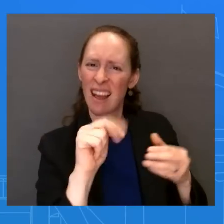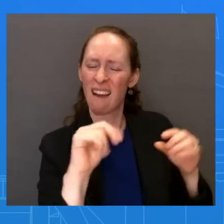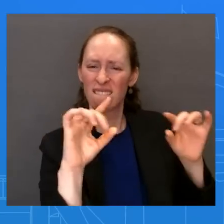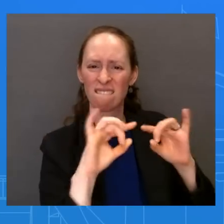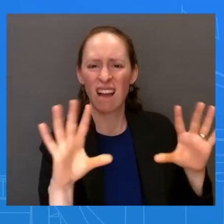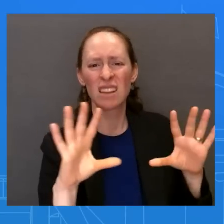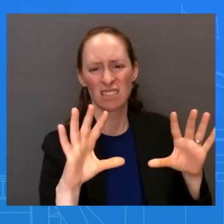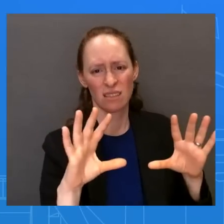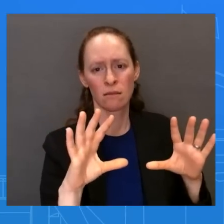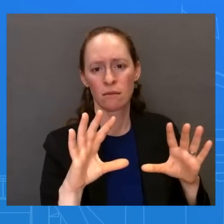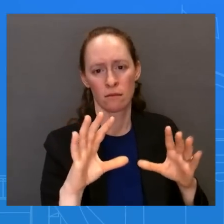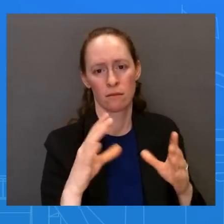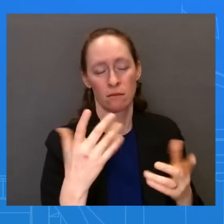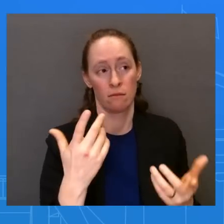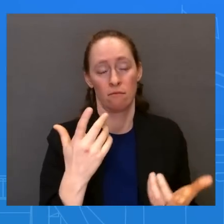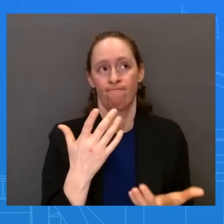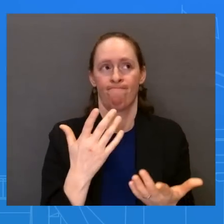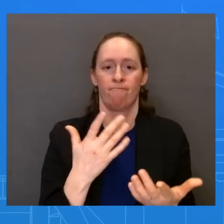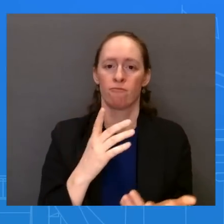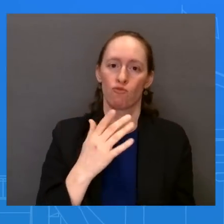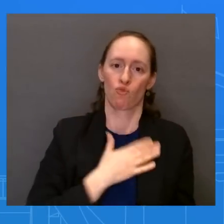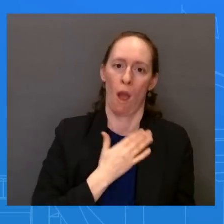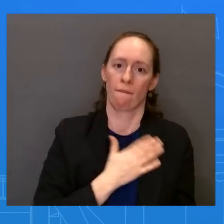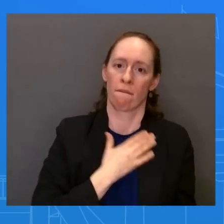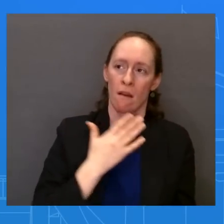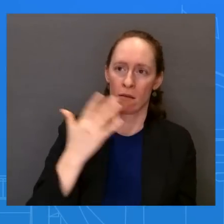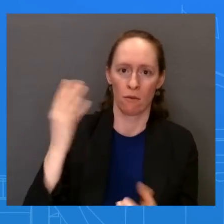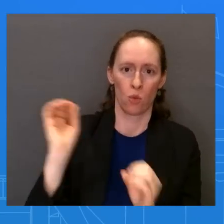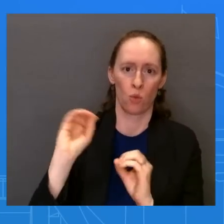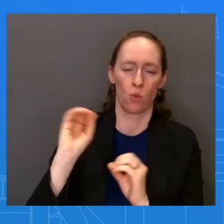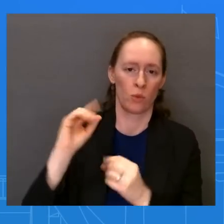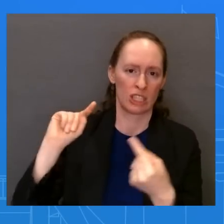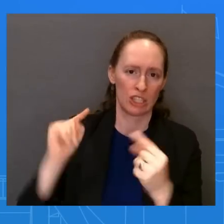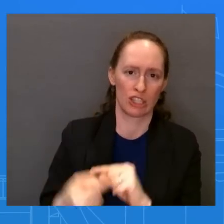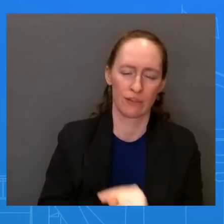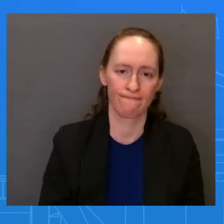I asked you last Friday, and I know that there was a formal request from the WHCA